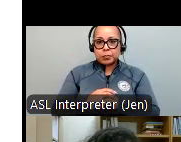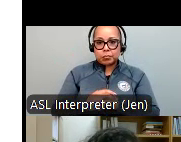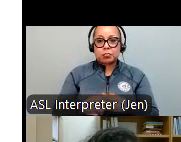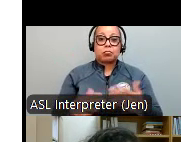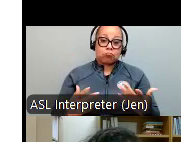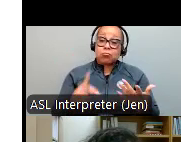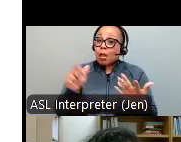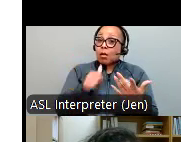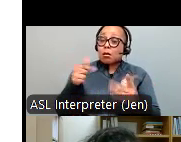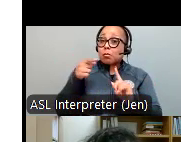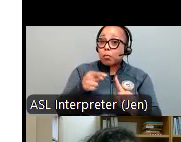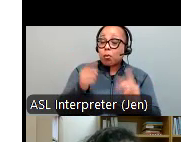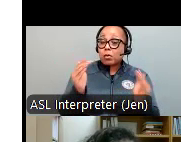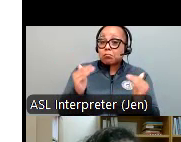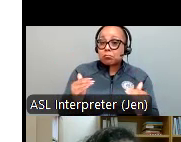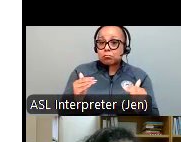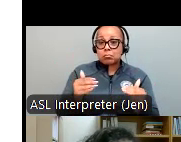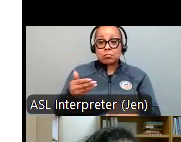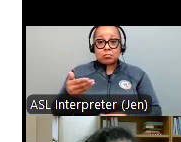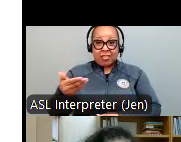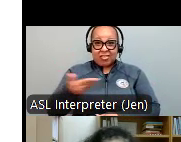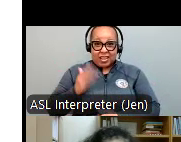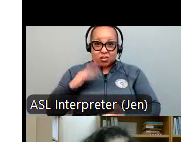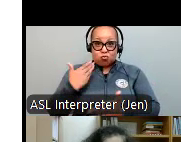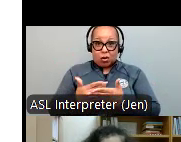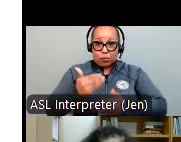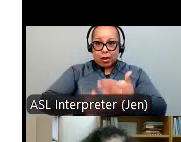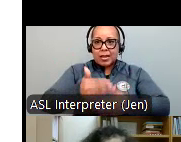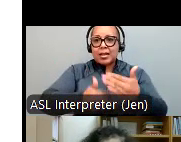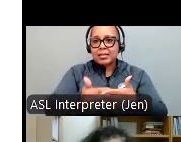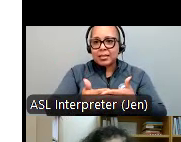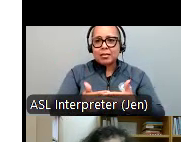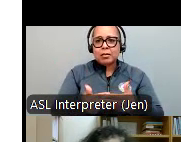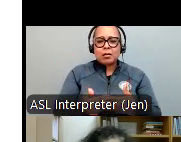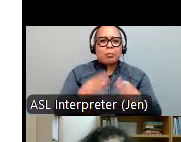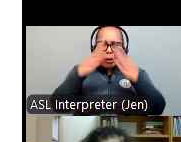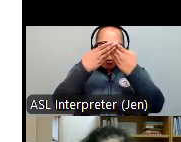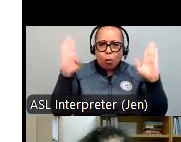Another point is at the guest arrival process. Be open to realizing people